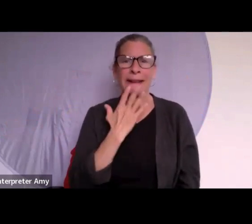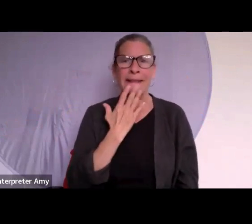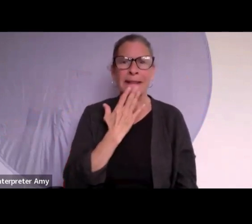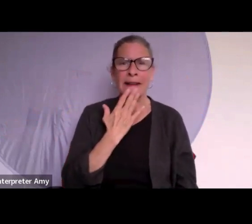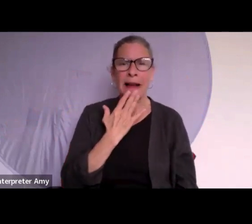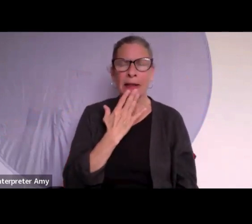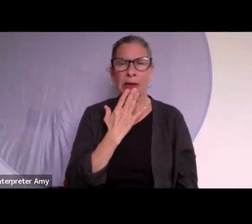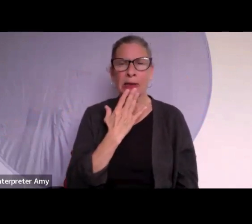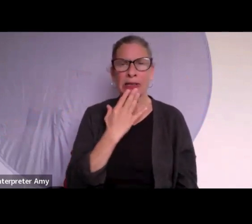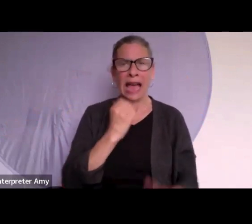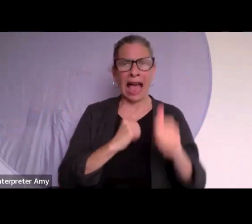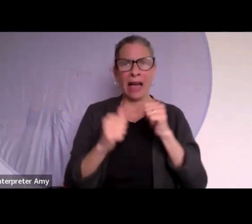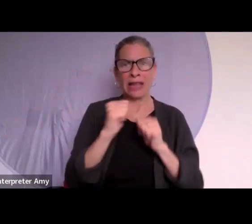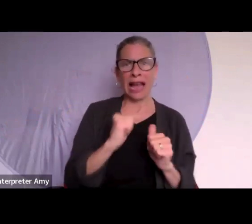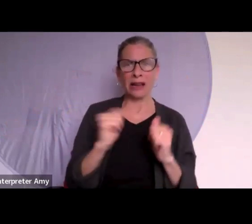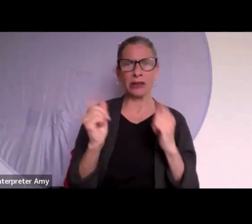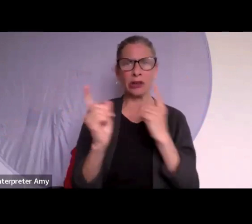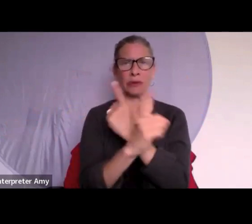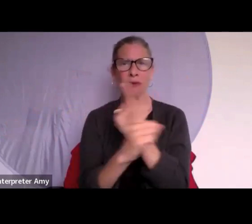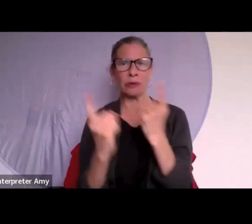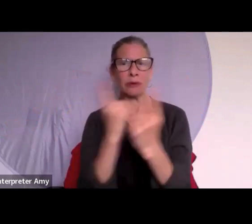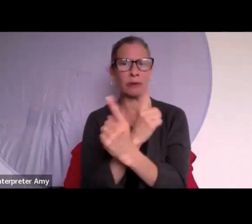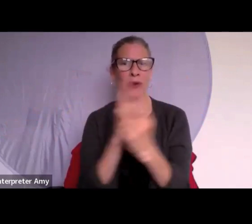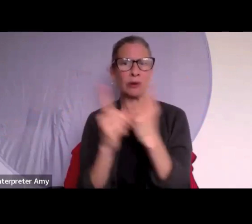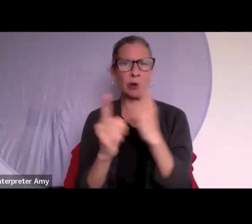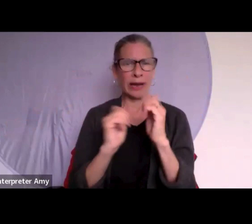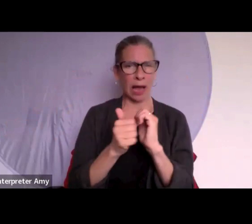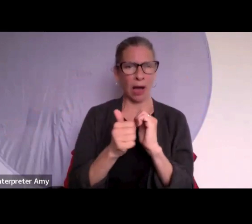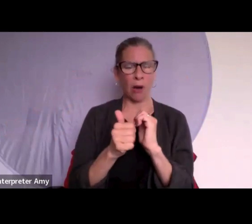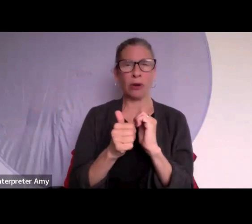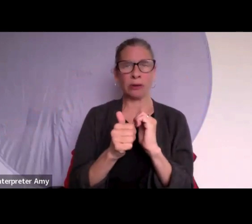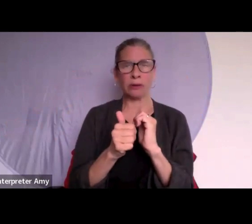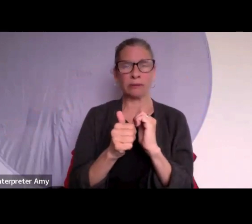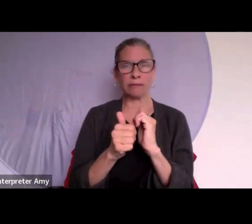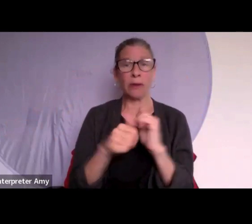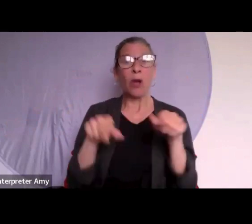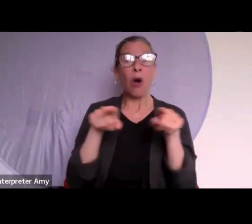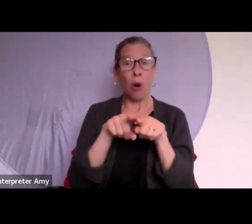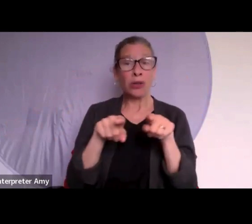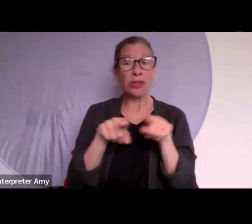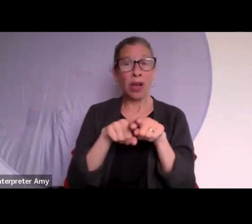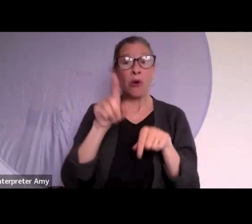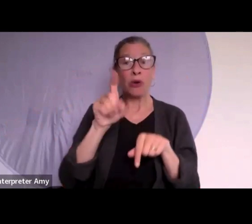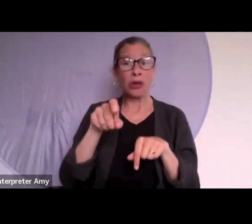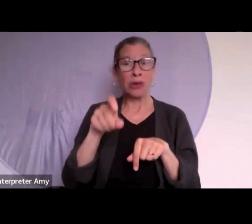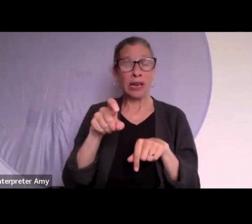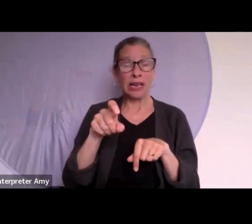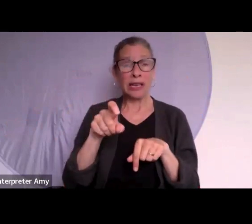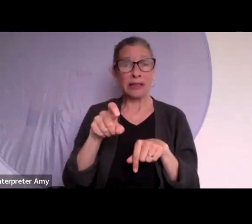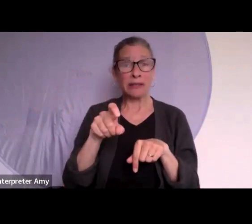the actors are acting, you also need to look at how your